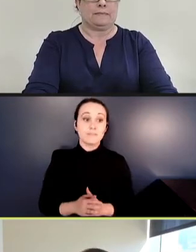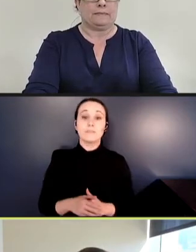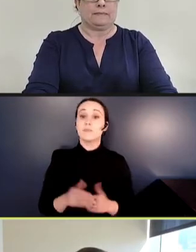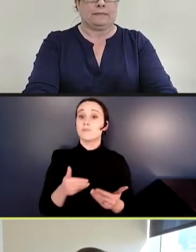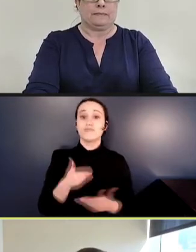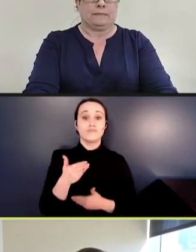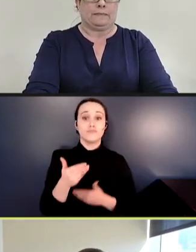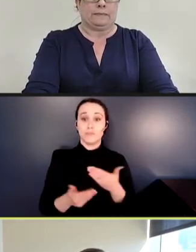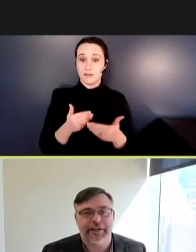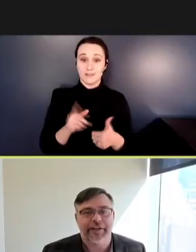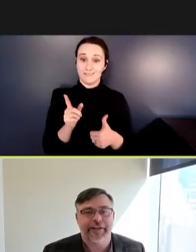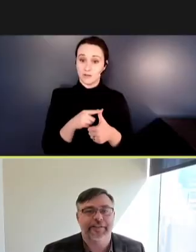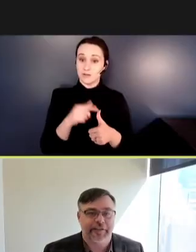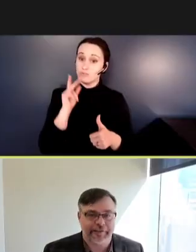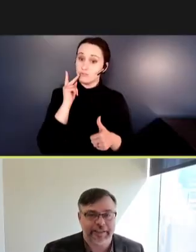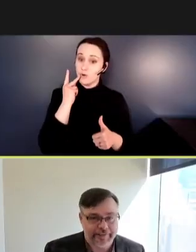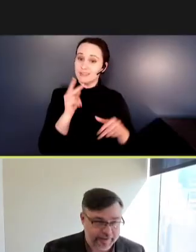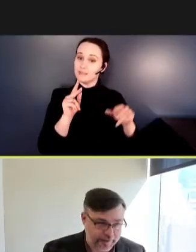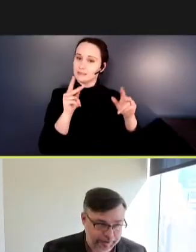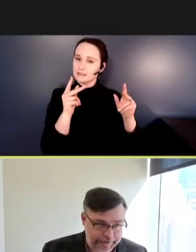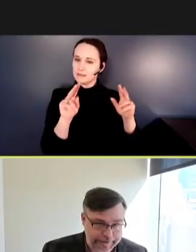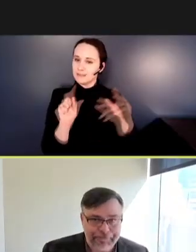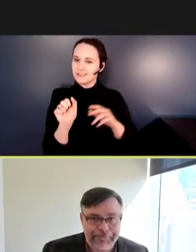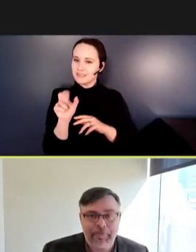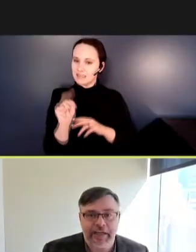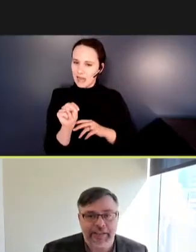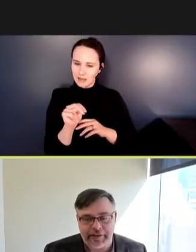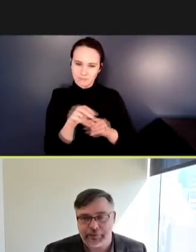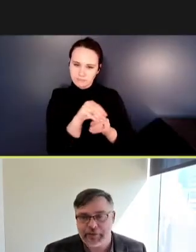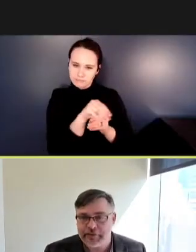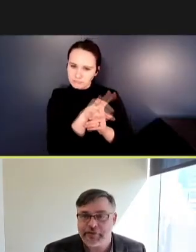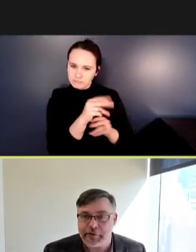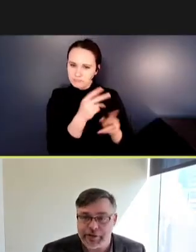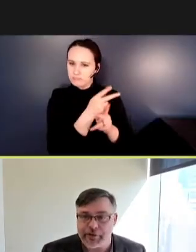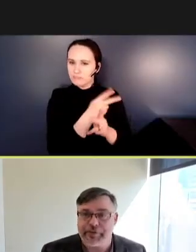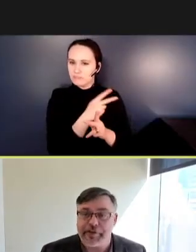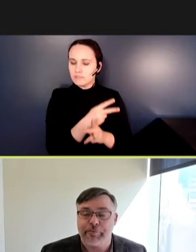the protein to calculate solvent accessibility, identifying residues that are buried within the